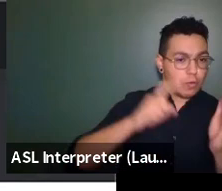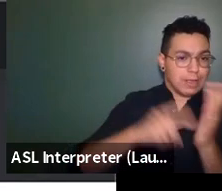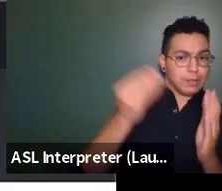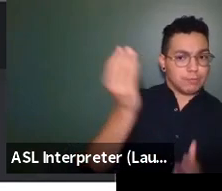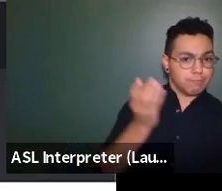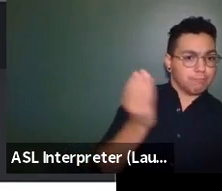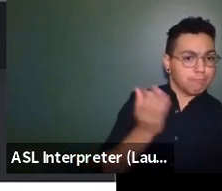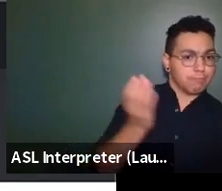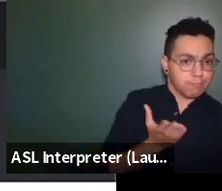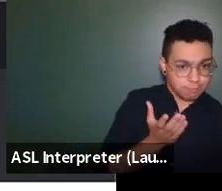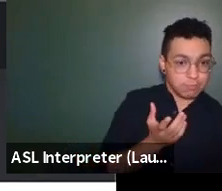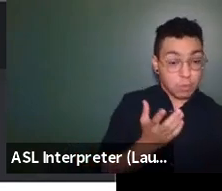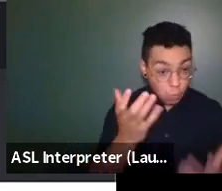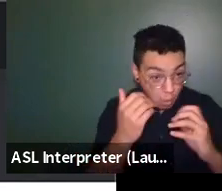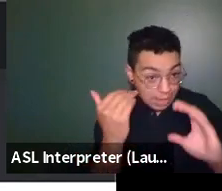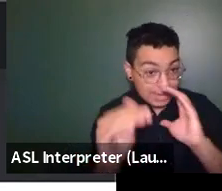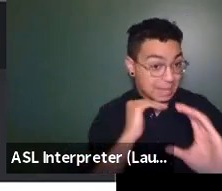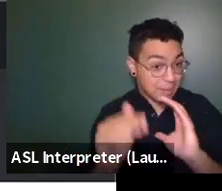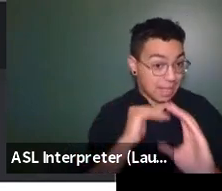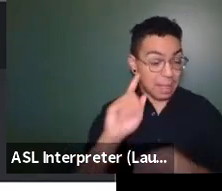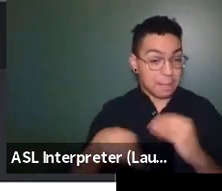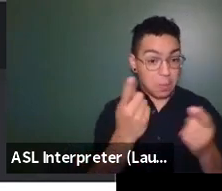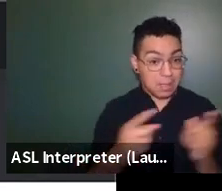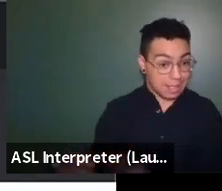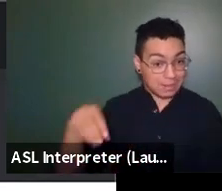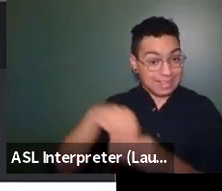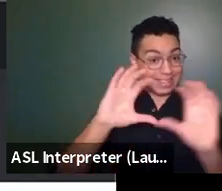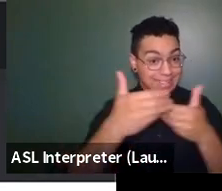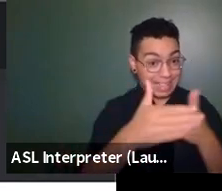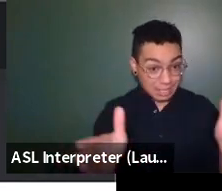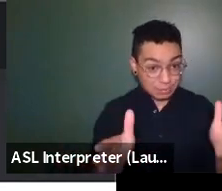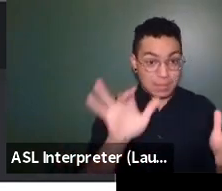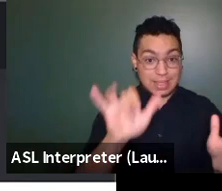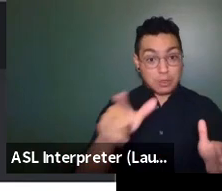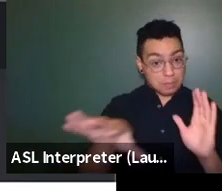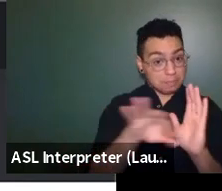ESD 112 - Katherine Livick: Do you want email about the things that are happening in Classroom. This is a choice that you're going to need to make.